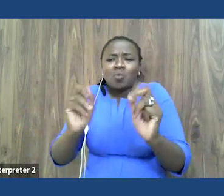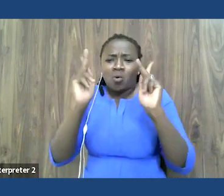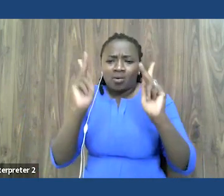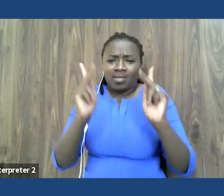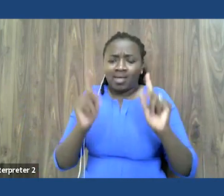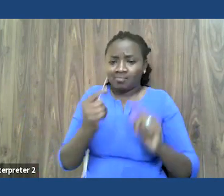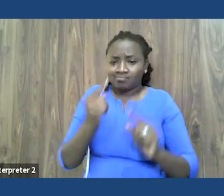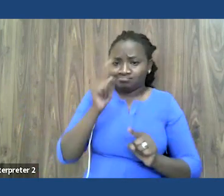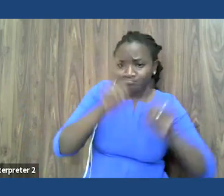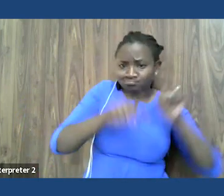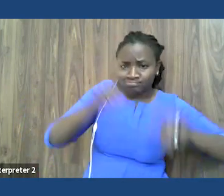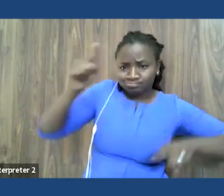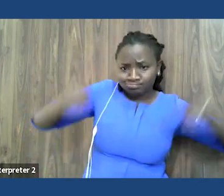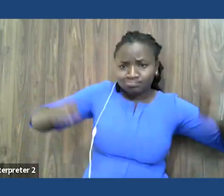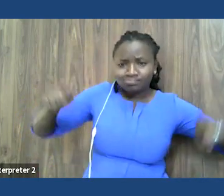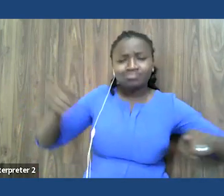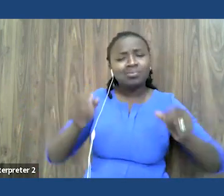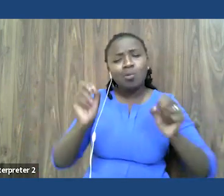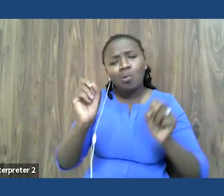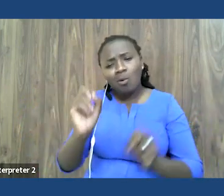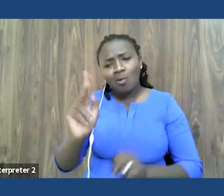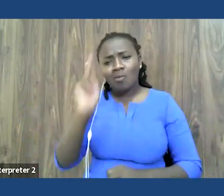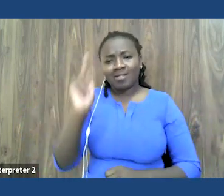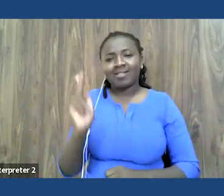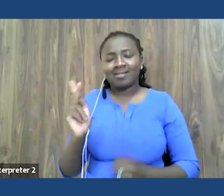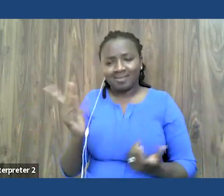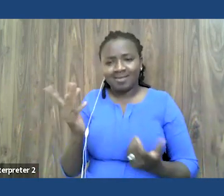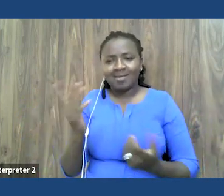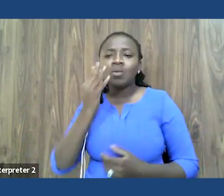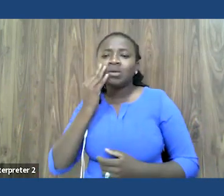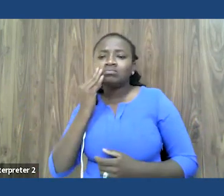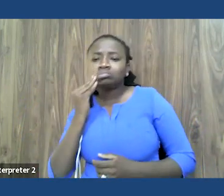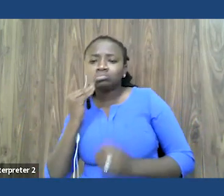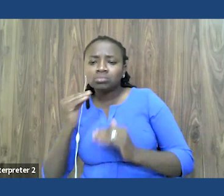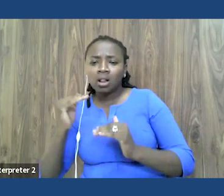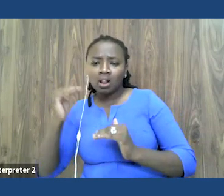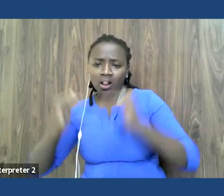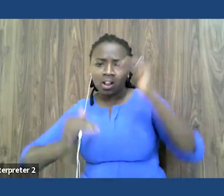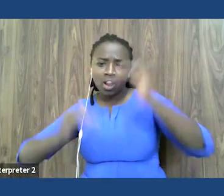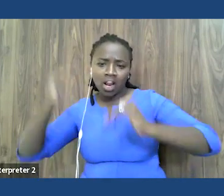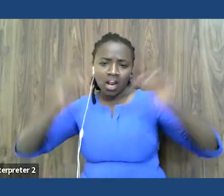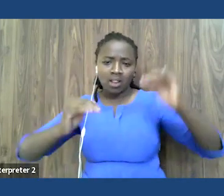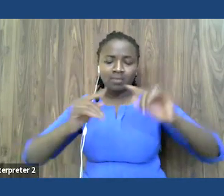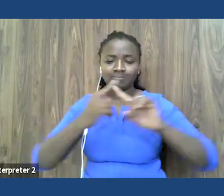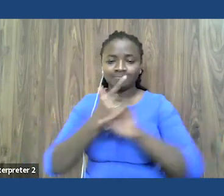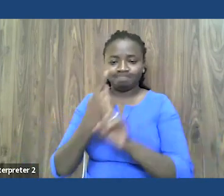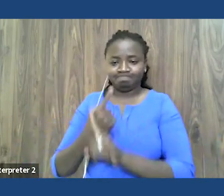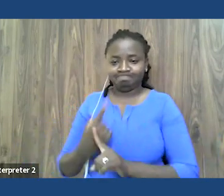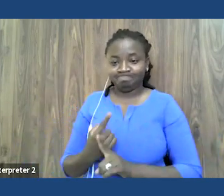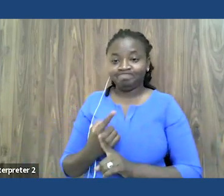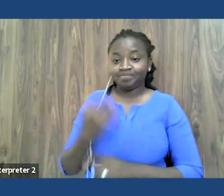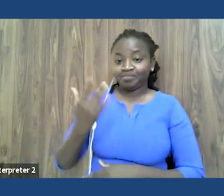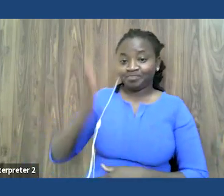I want to talk about -- I worked for a long time.